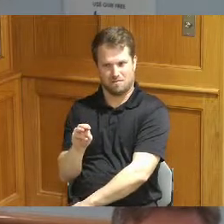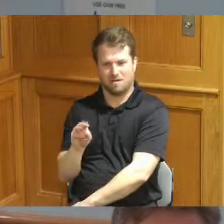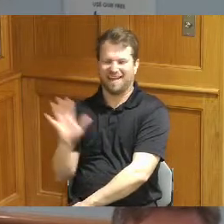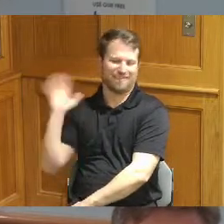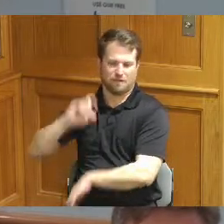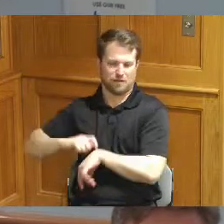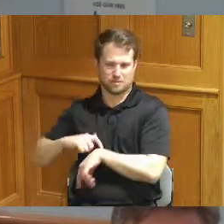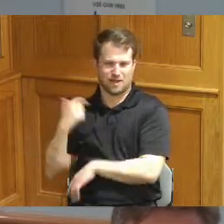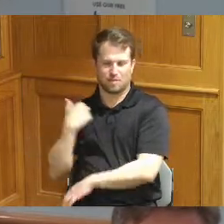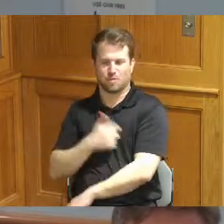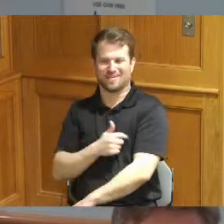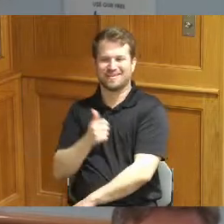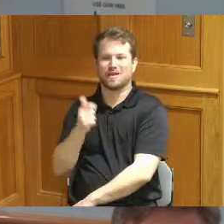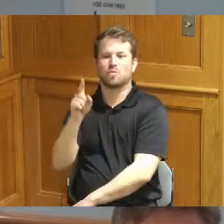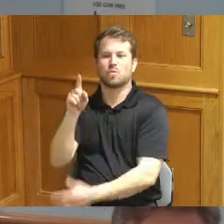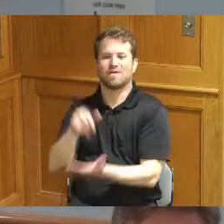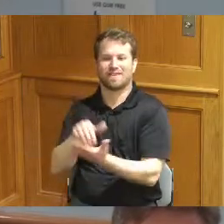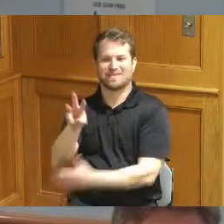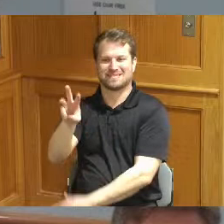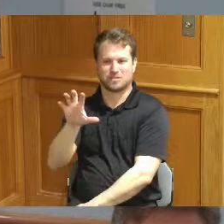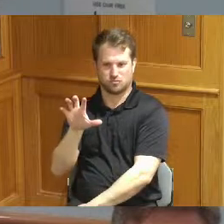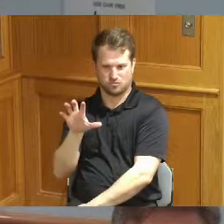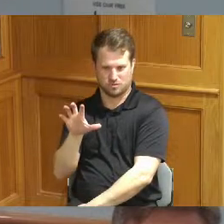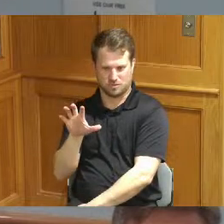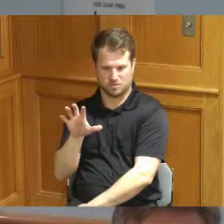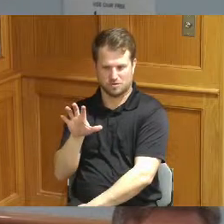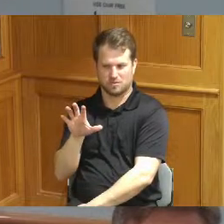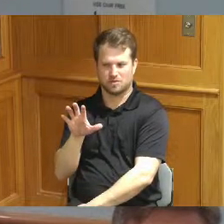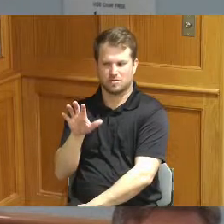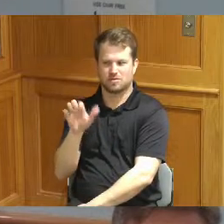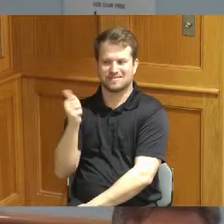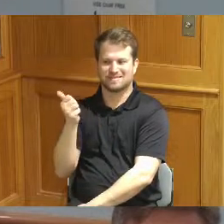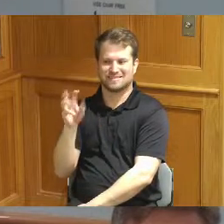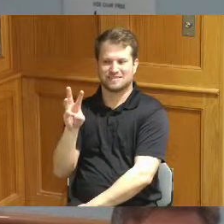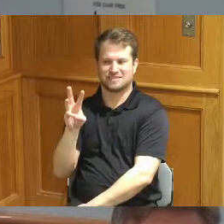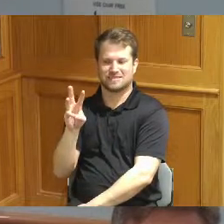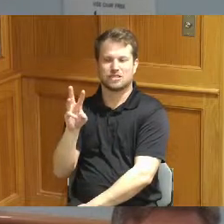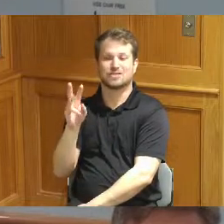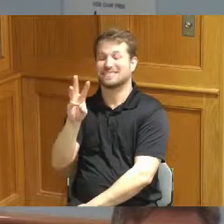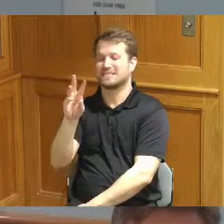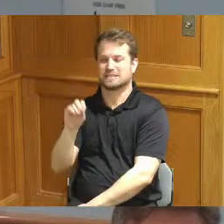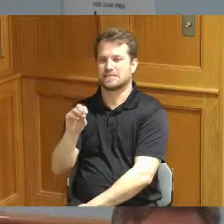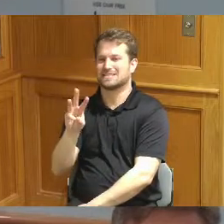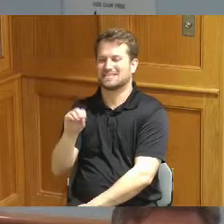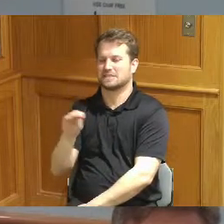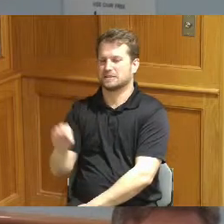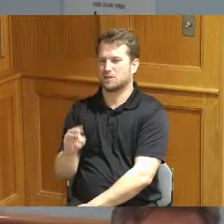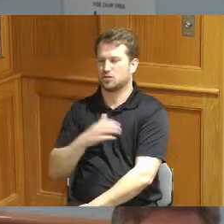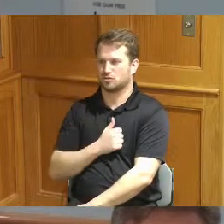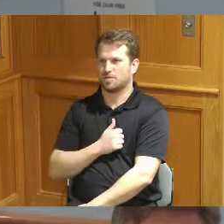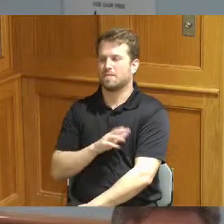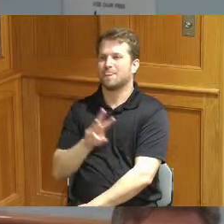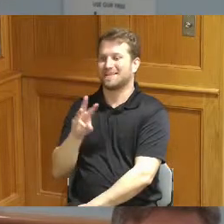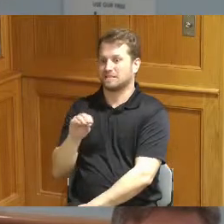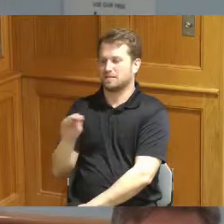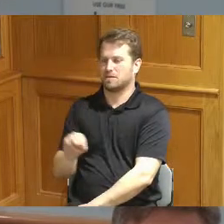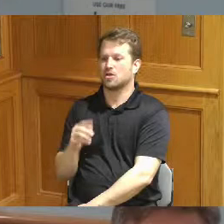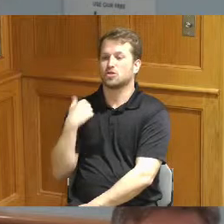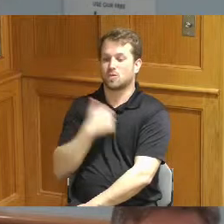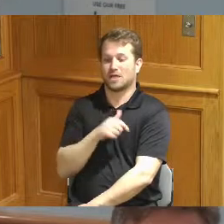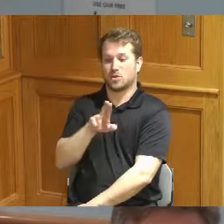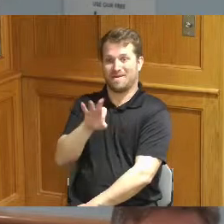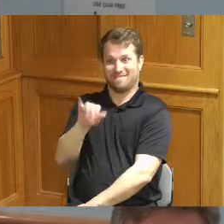16 million dollars from HUD so one of the things we do as a UFA as we gather up all those sort of